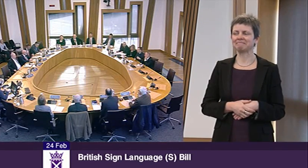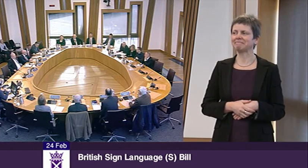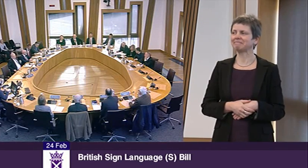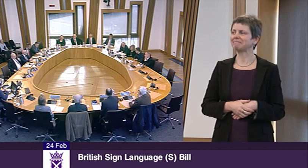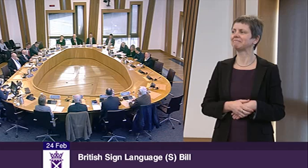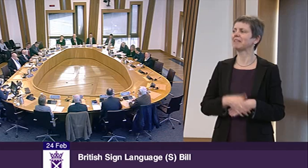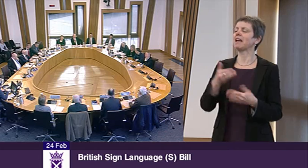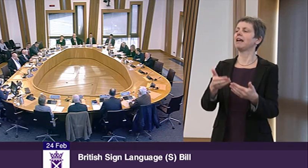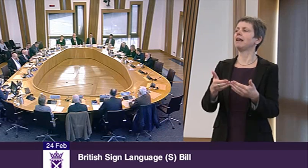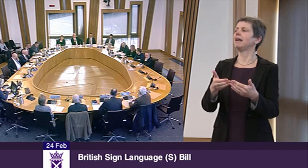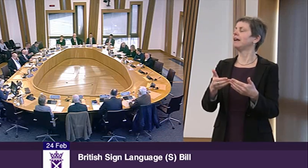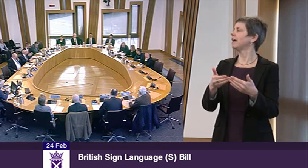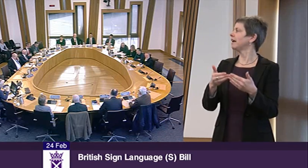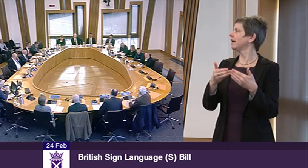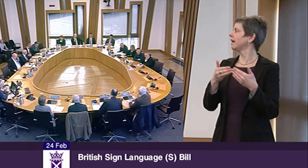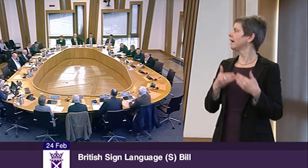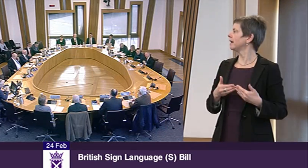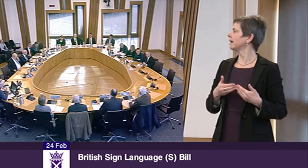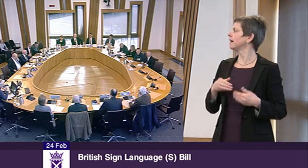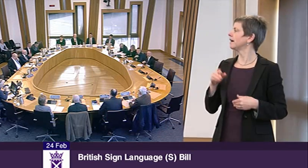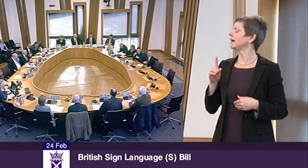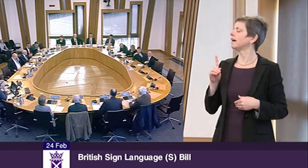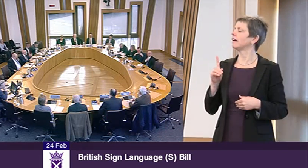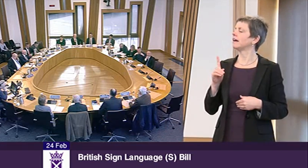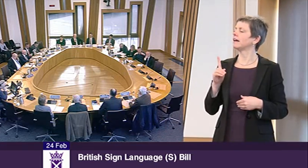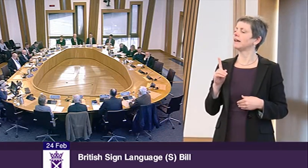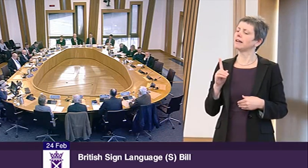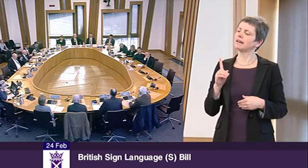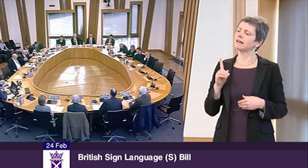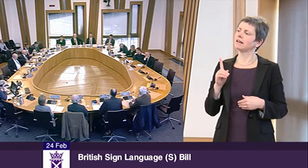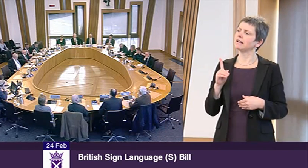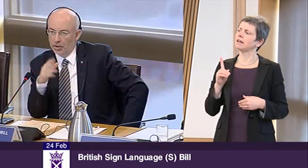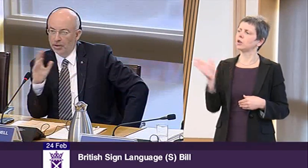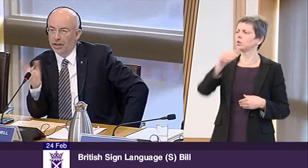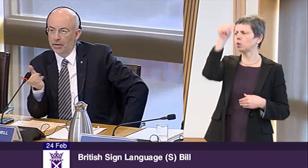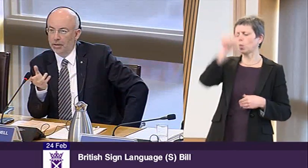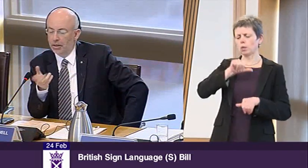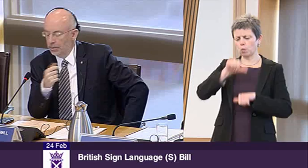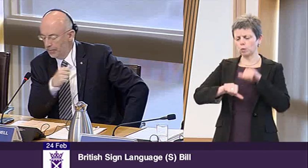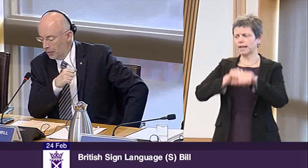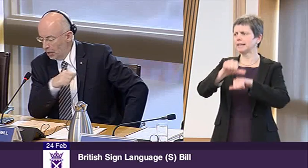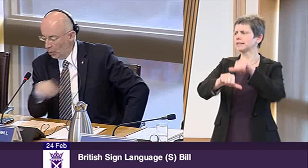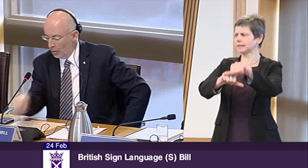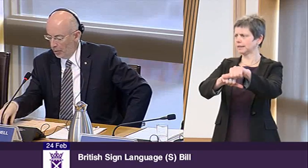The Convener: Professor Dunbar, you are well aware of the process that was undertaken when